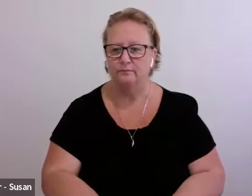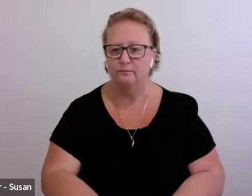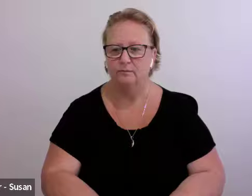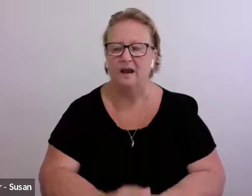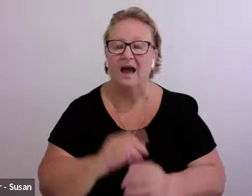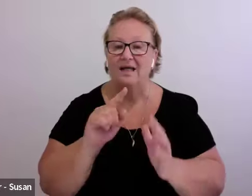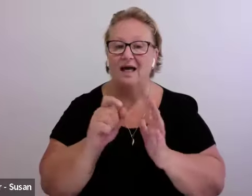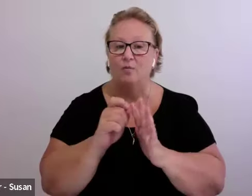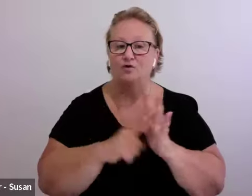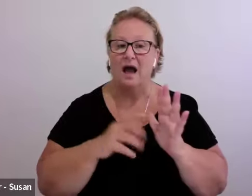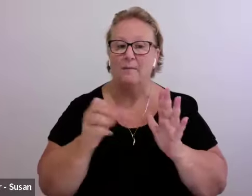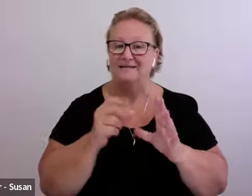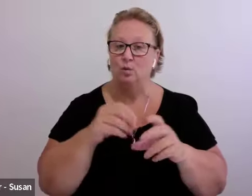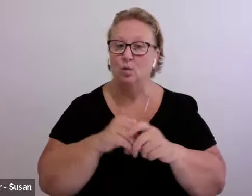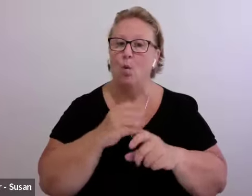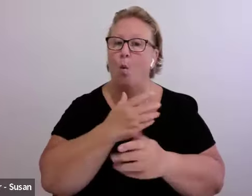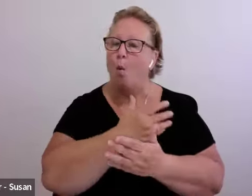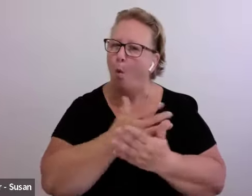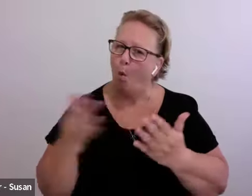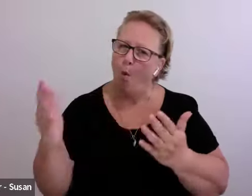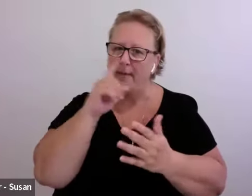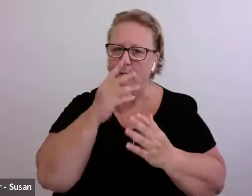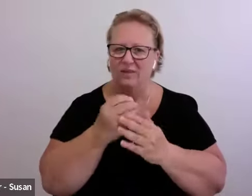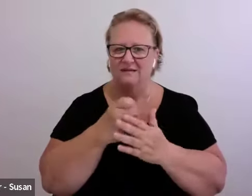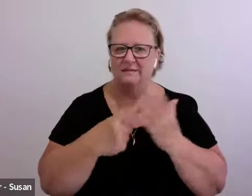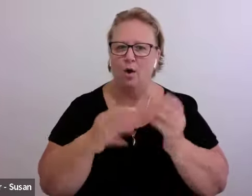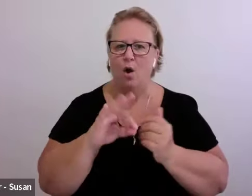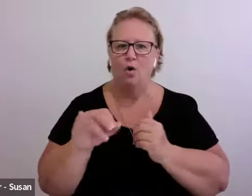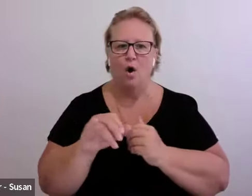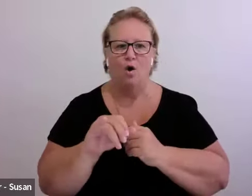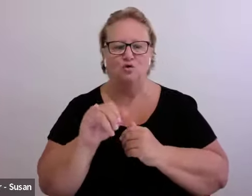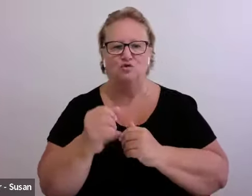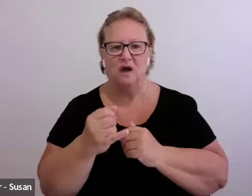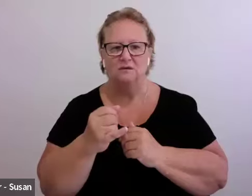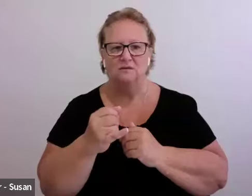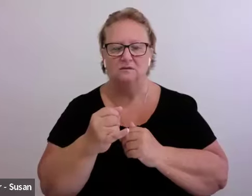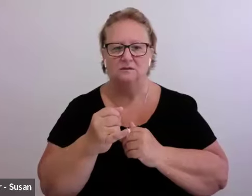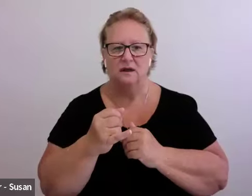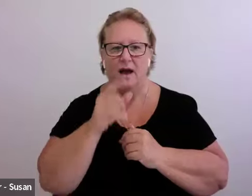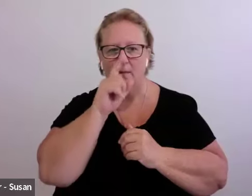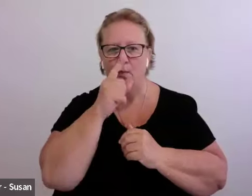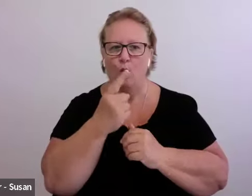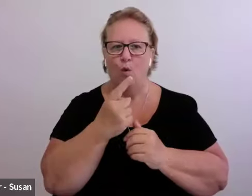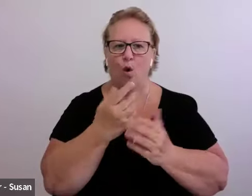inclusion, social participation, and I think importantly to note the projects must support